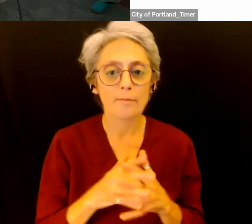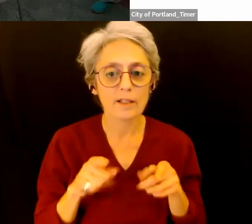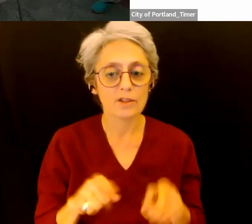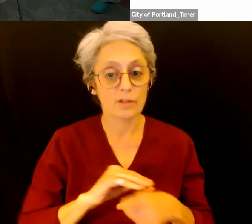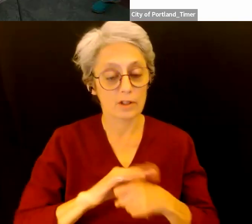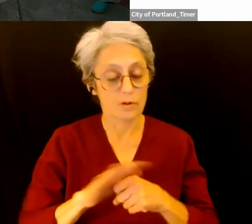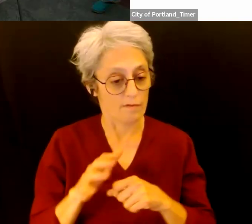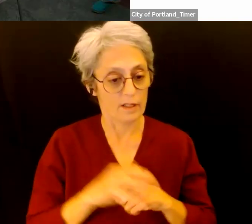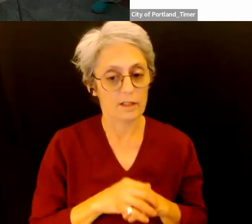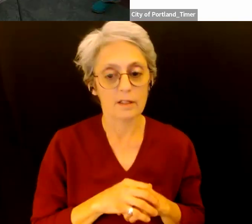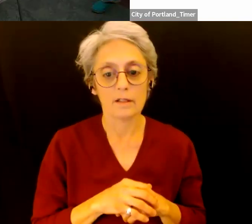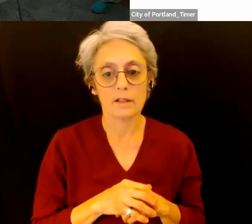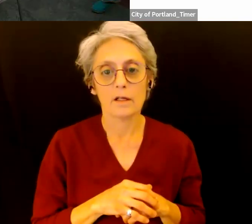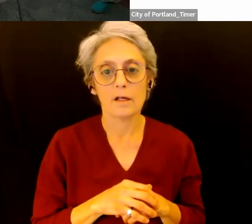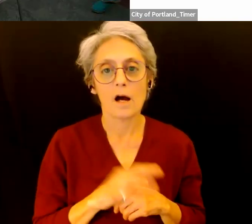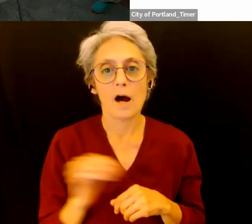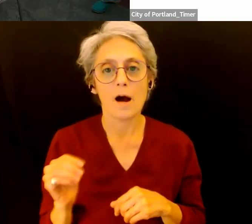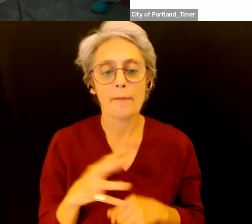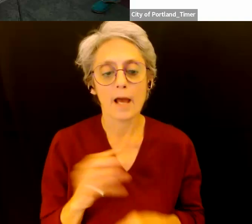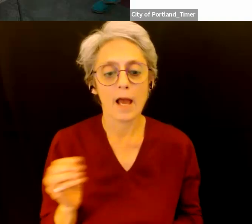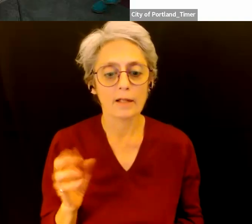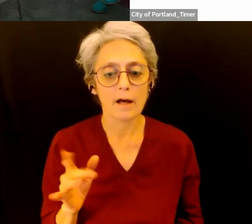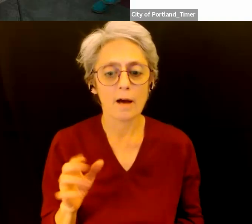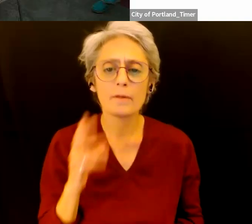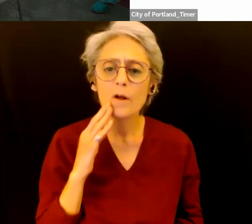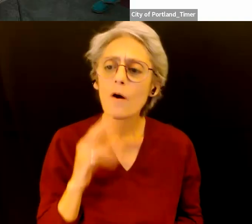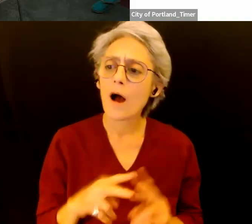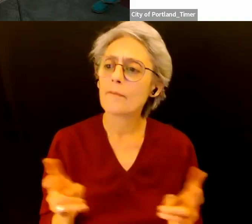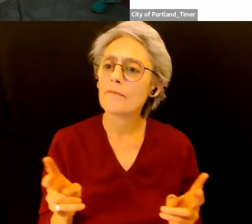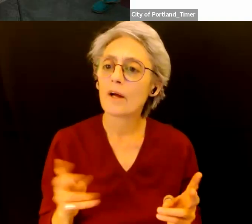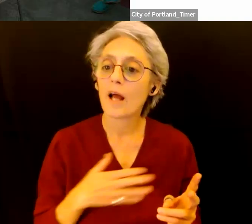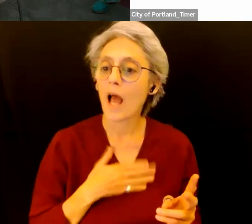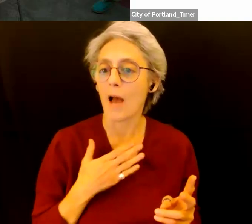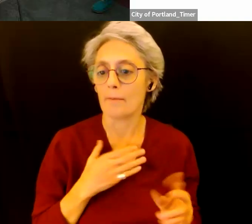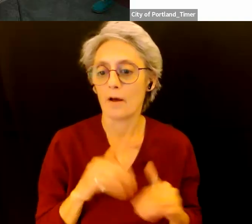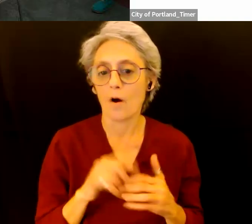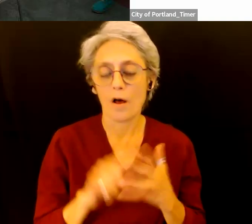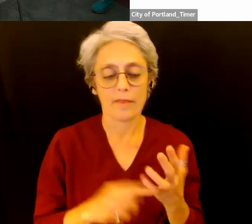And… You know, I'm very happy that all these resources are near.